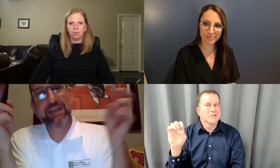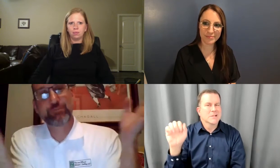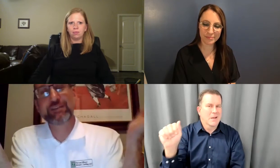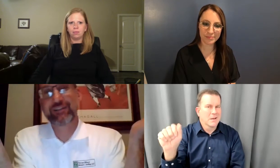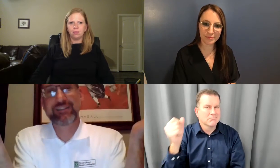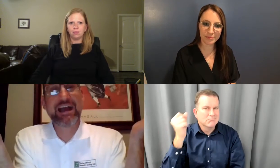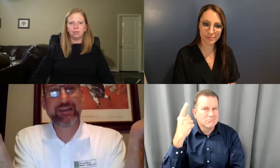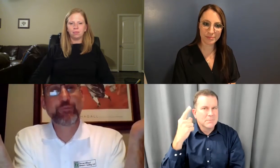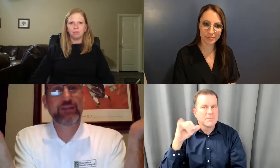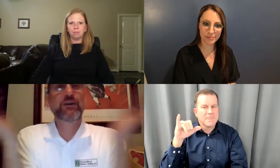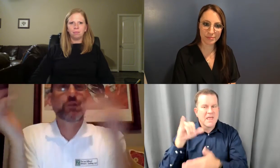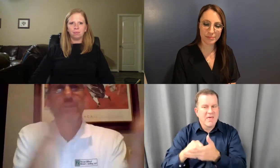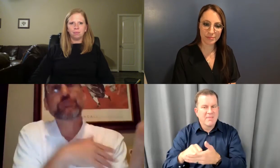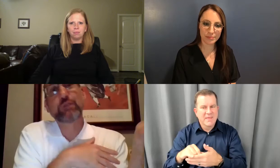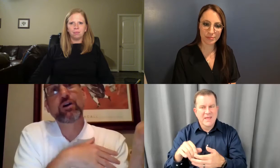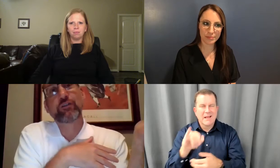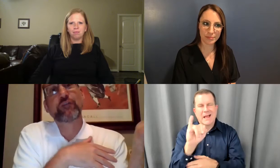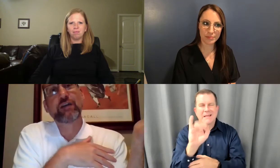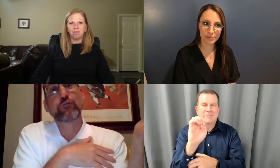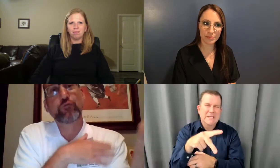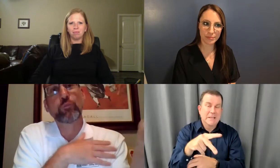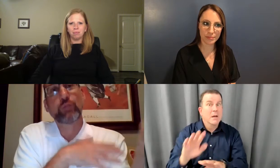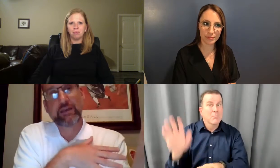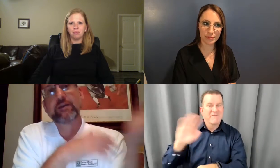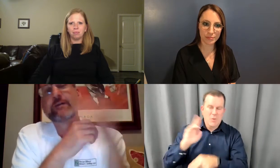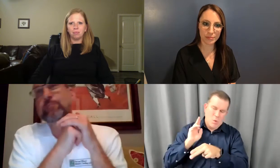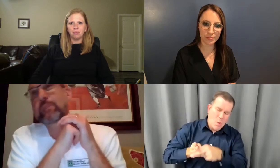It's basically the IEP, but it used to be called a 504 plan.